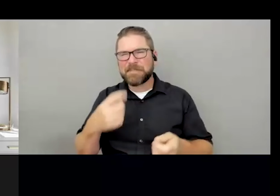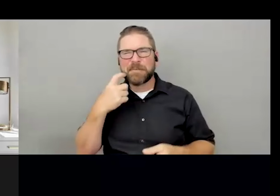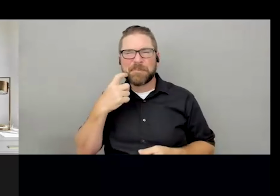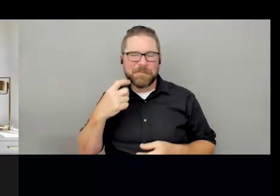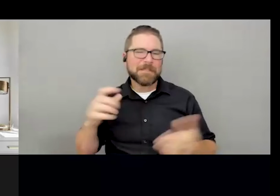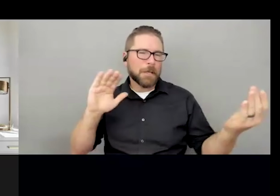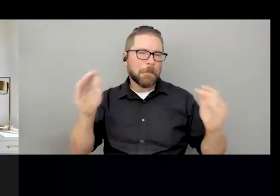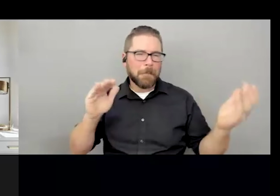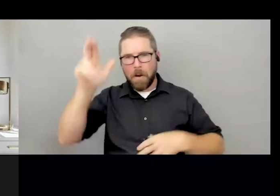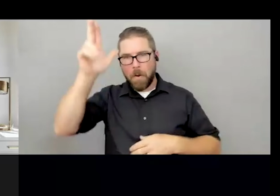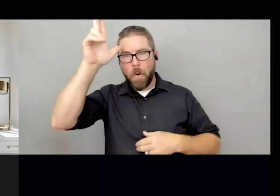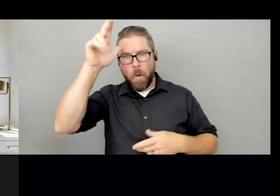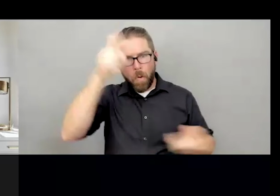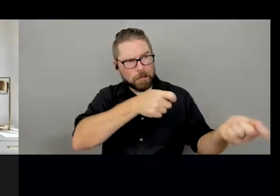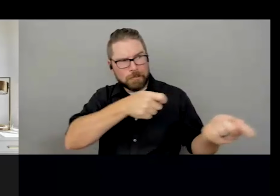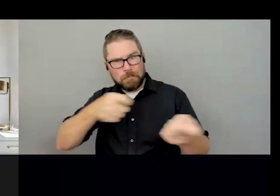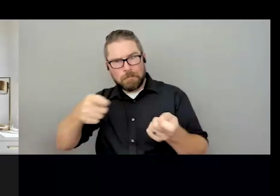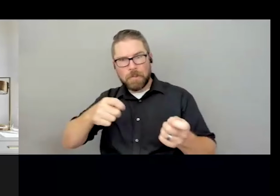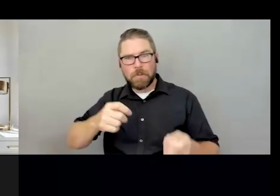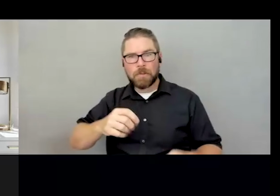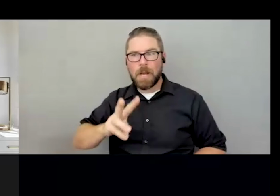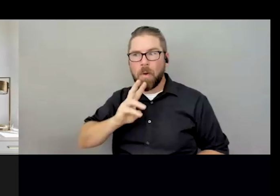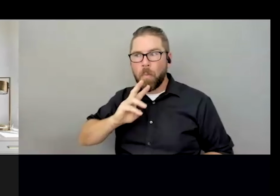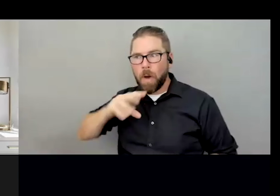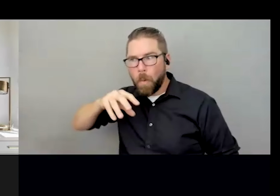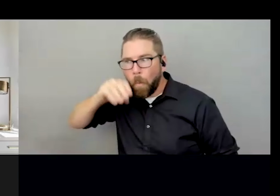We're trying to reach over the phone and they're not answering the phone.